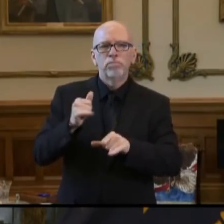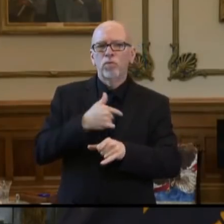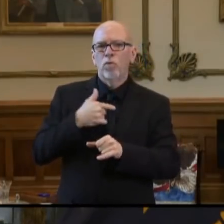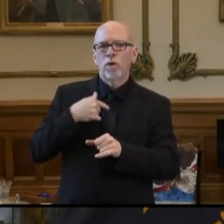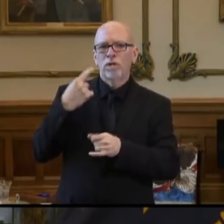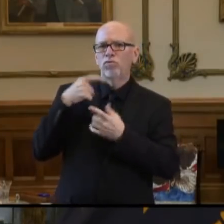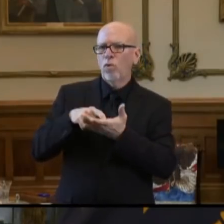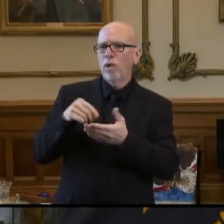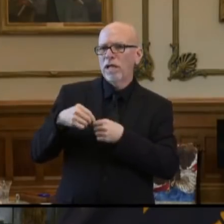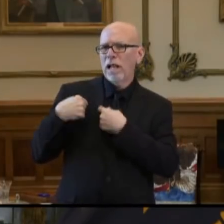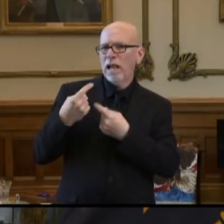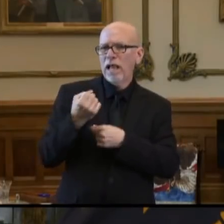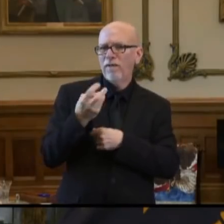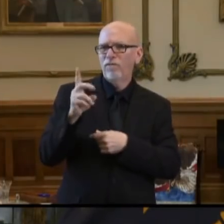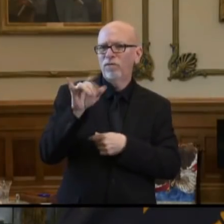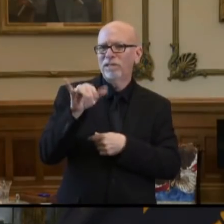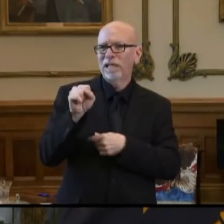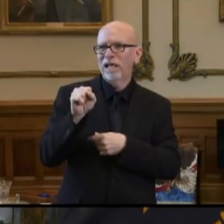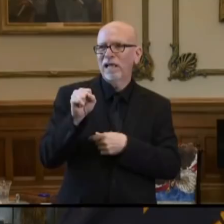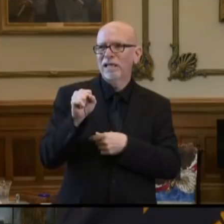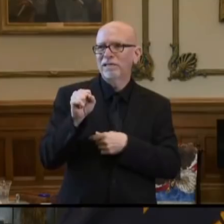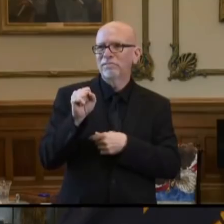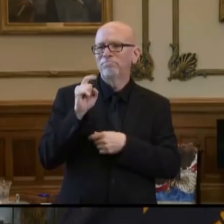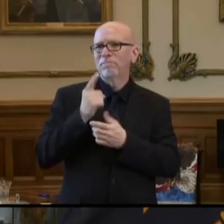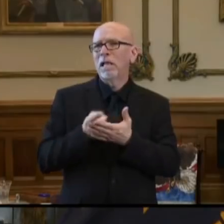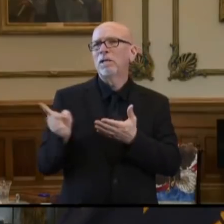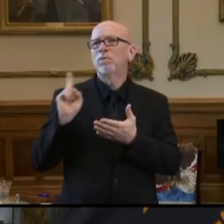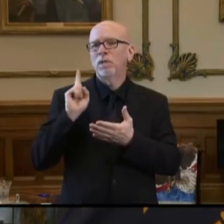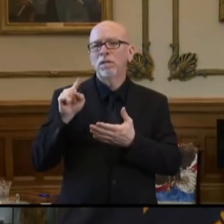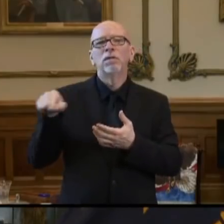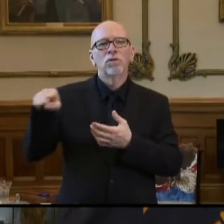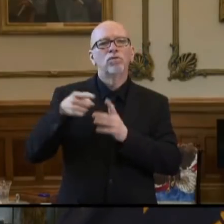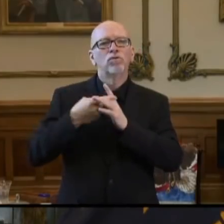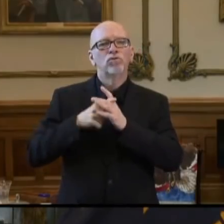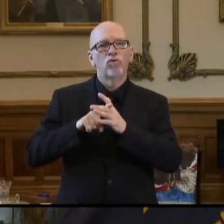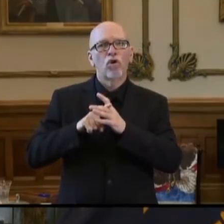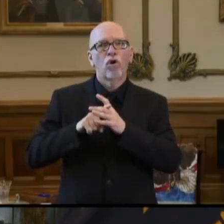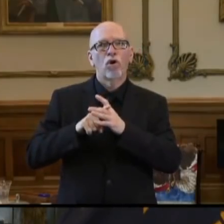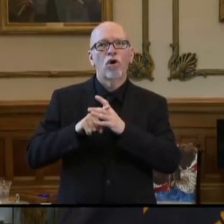MONITOR POTENTIAL INFRACTIONS, WE HAVE NOTICED THAT OVER THE